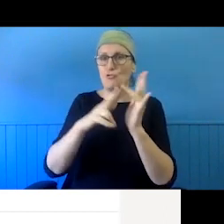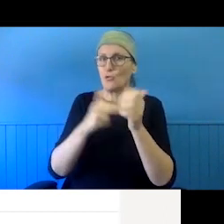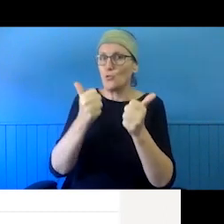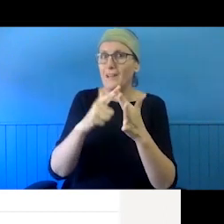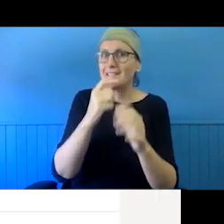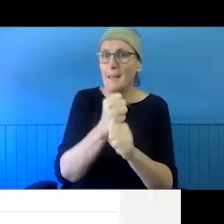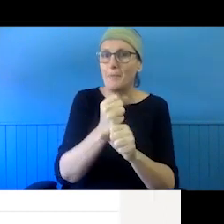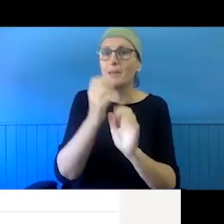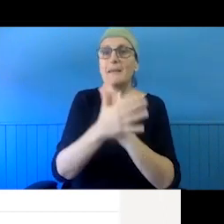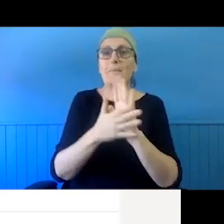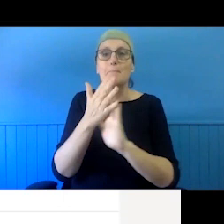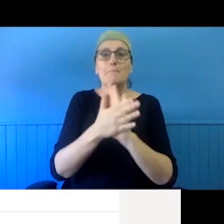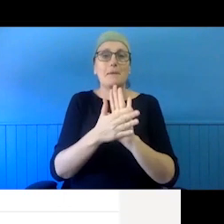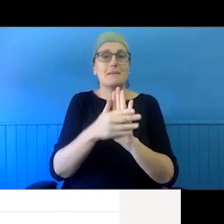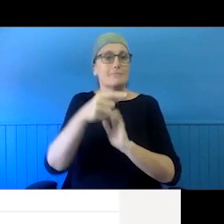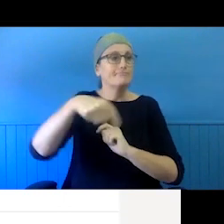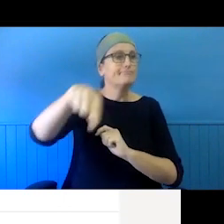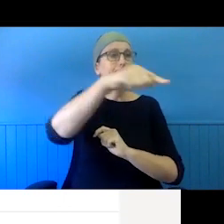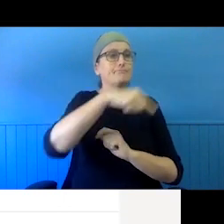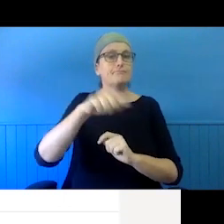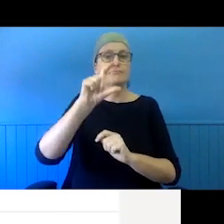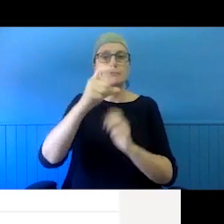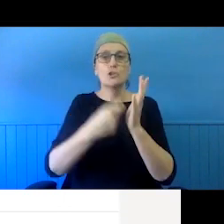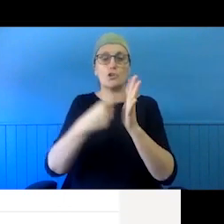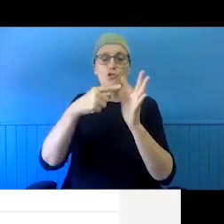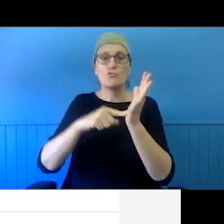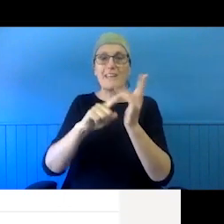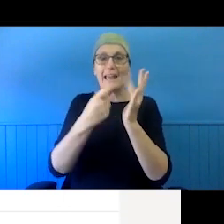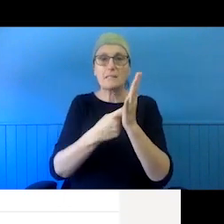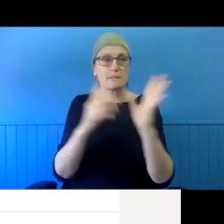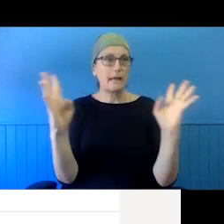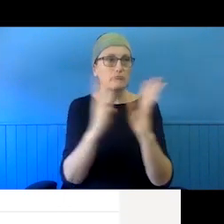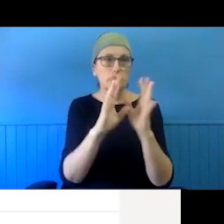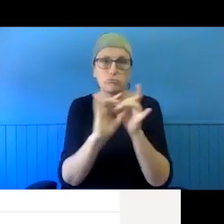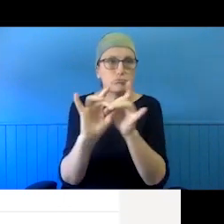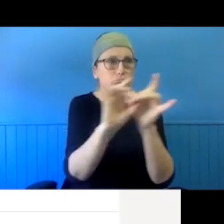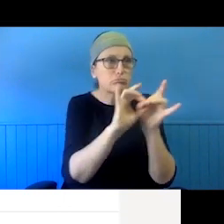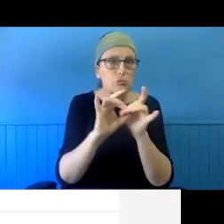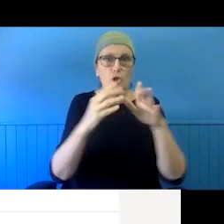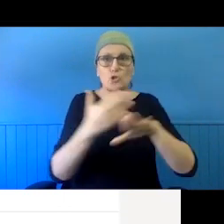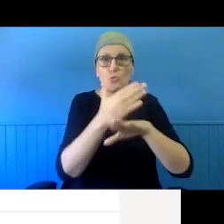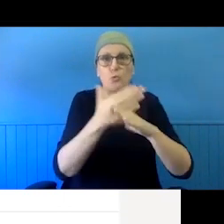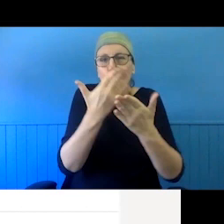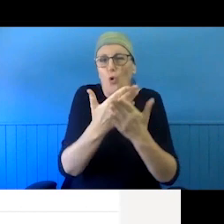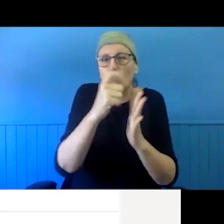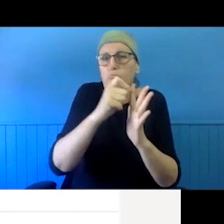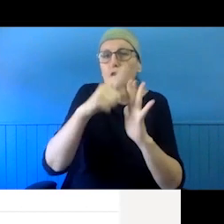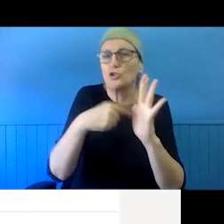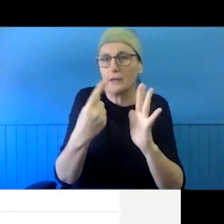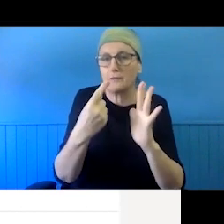not happen any other way. I'll come back to Patreon in terms of podcasting, but it's had a huge growth in terms of the amount of